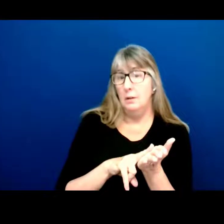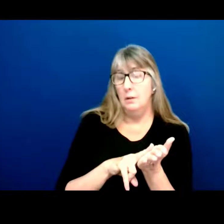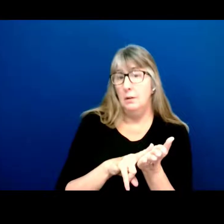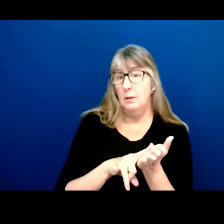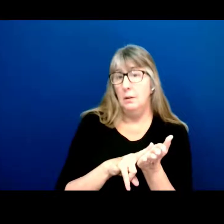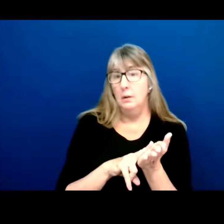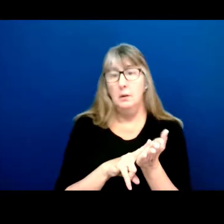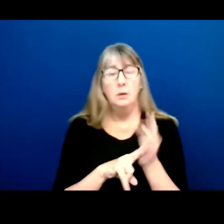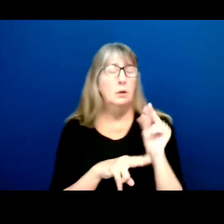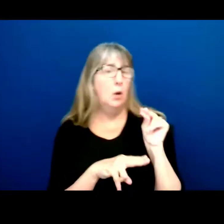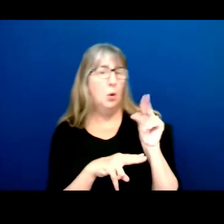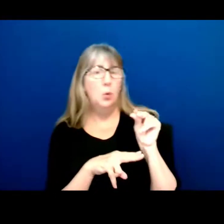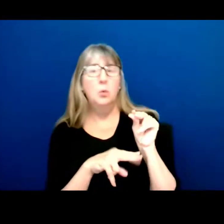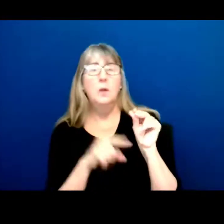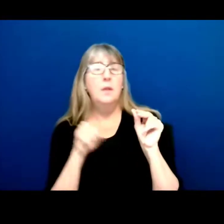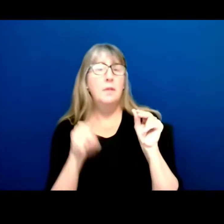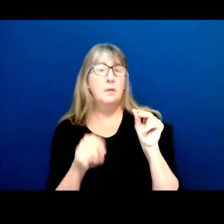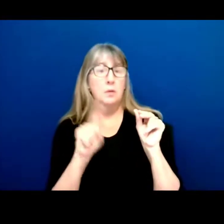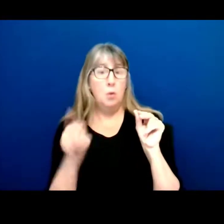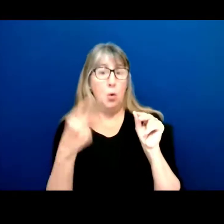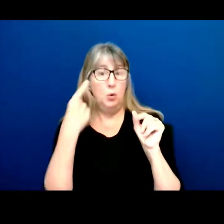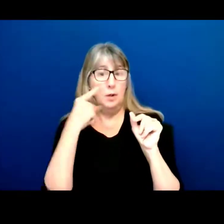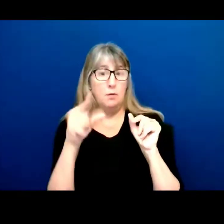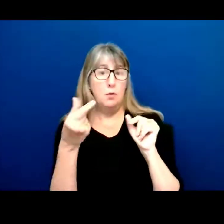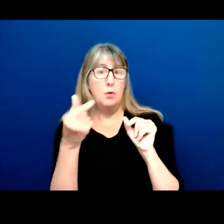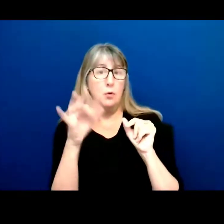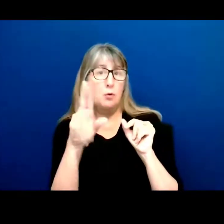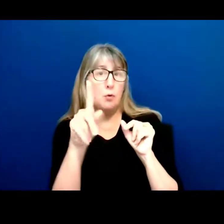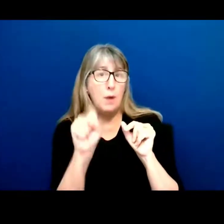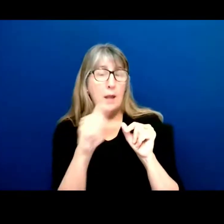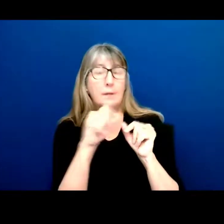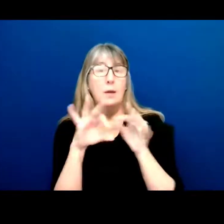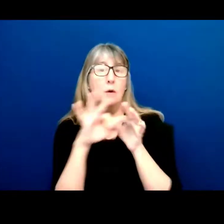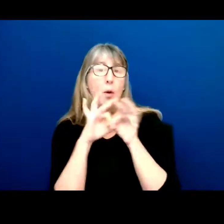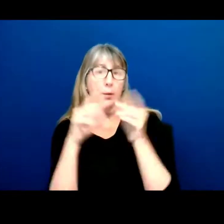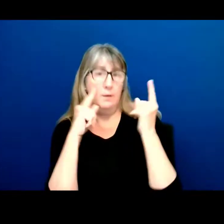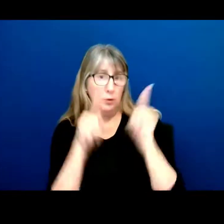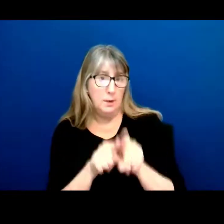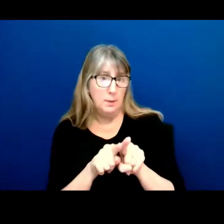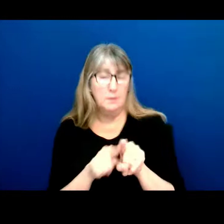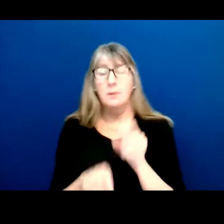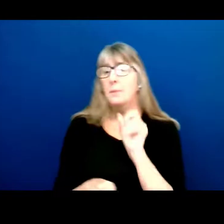Kathy Hancock: No, this is only for grants and cooperative agreements. Diane Dean: Okay. Thank you.